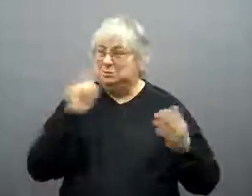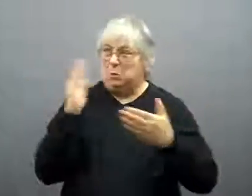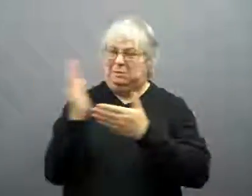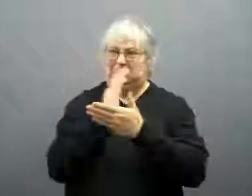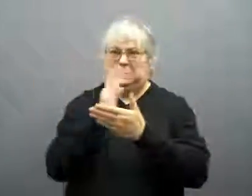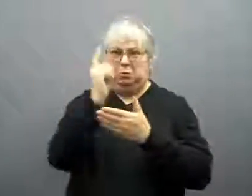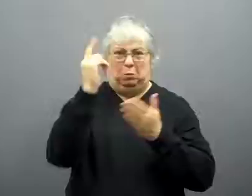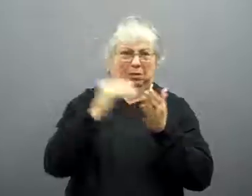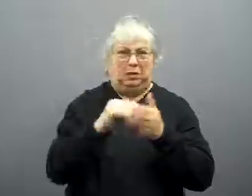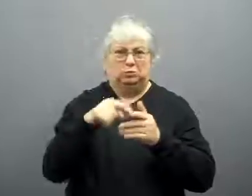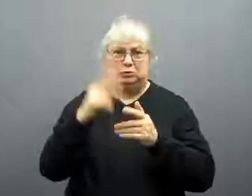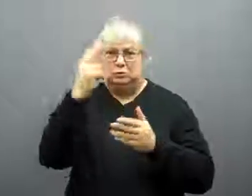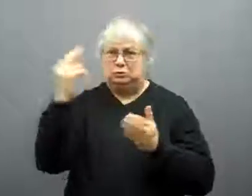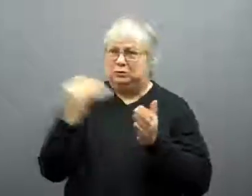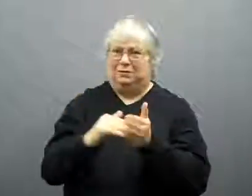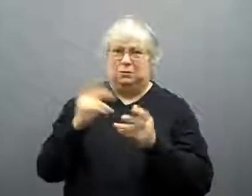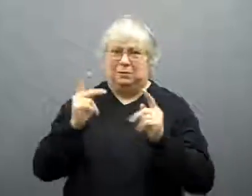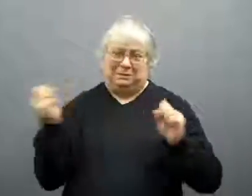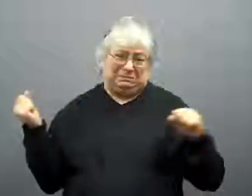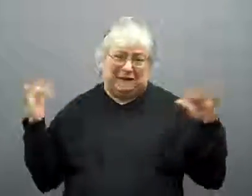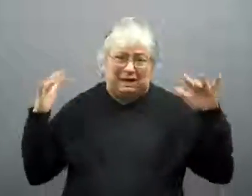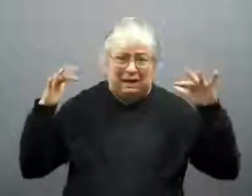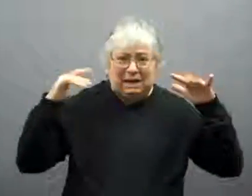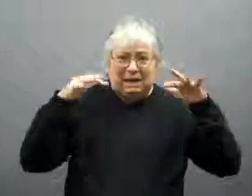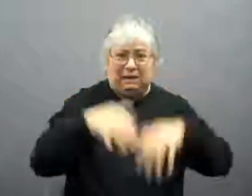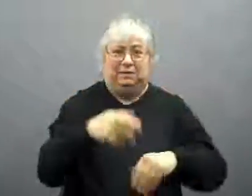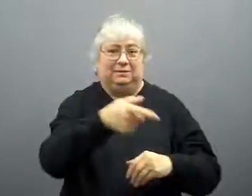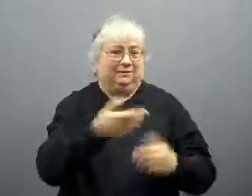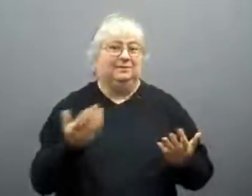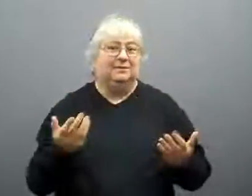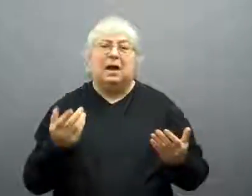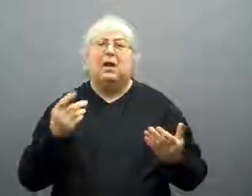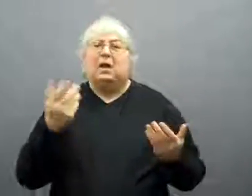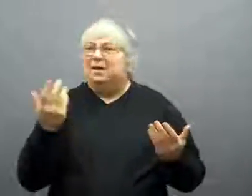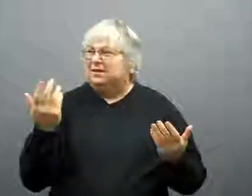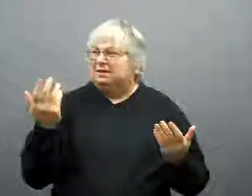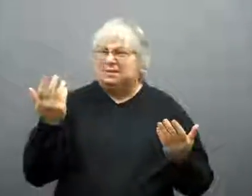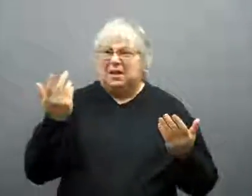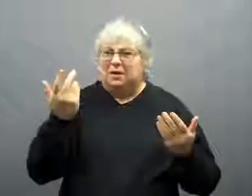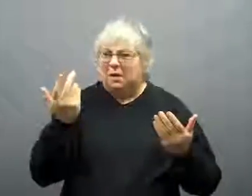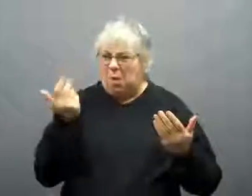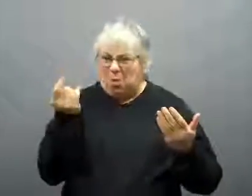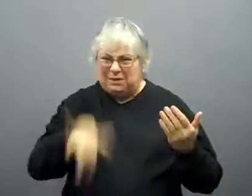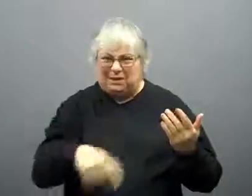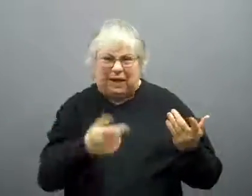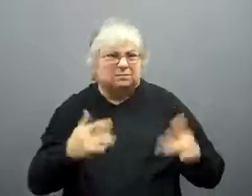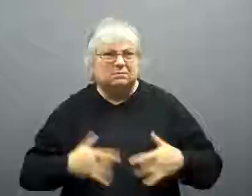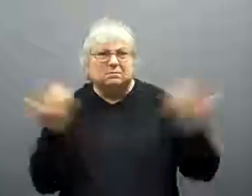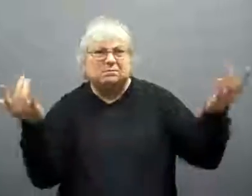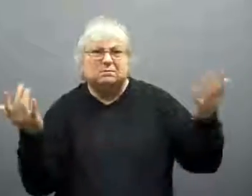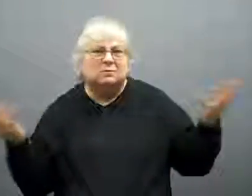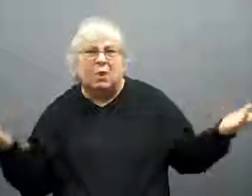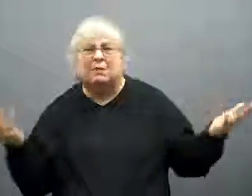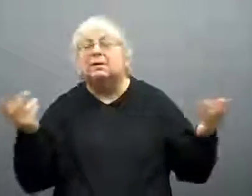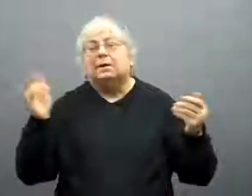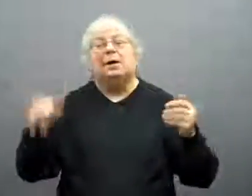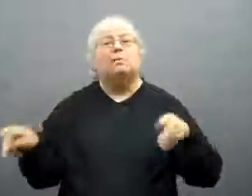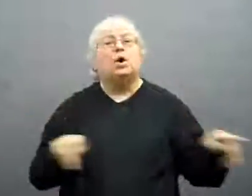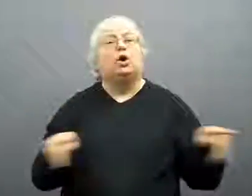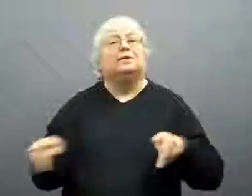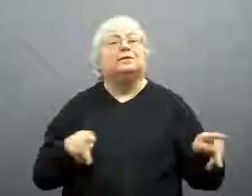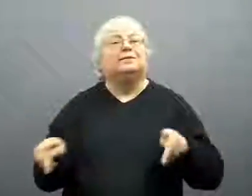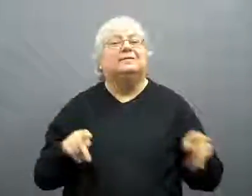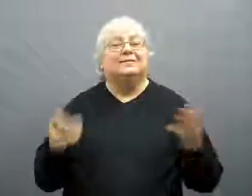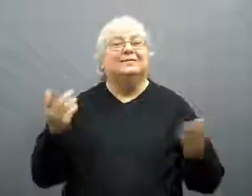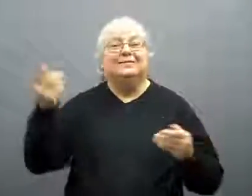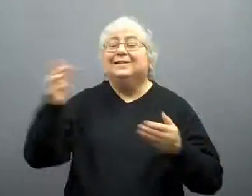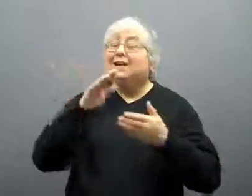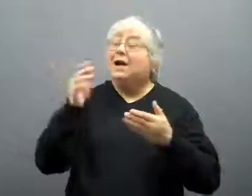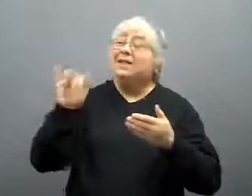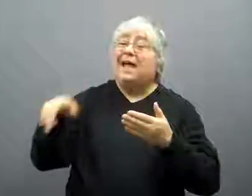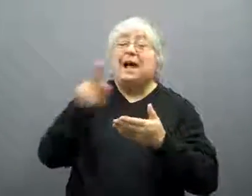There were between 1000 to 2000 people packed into it for a party.